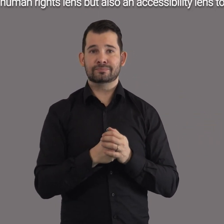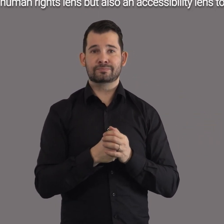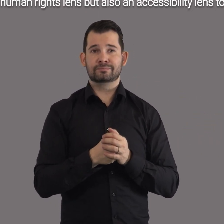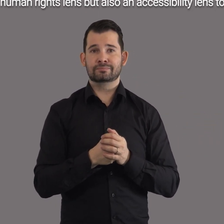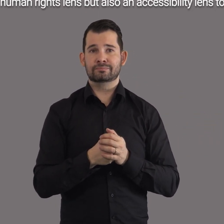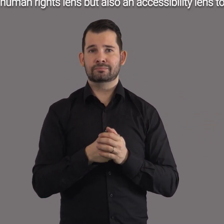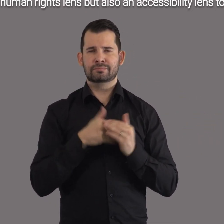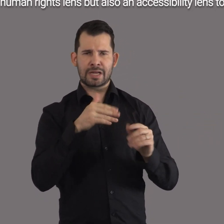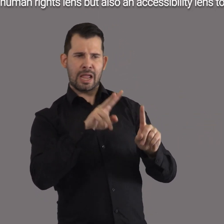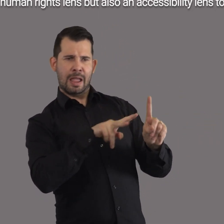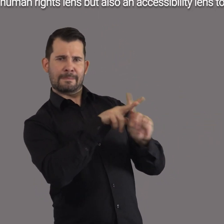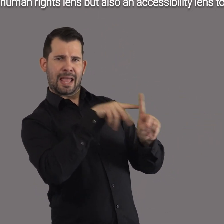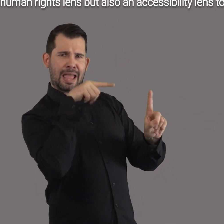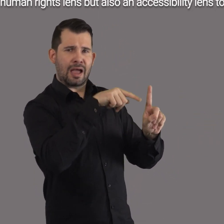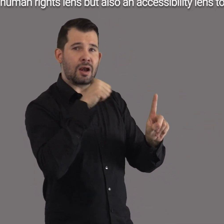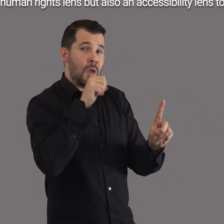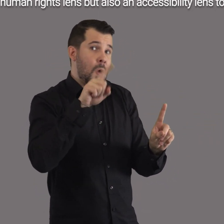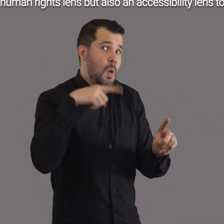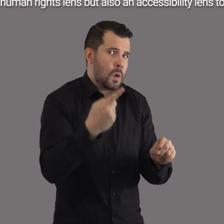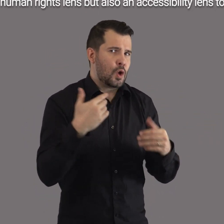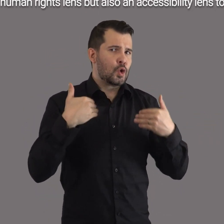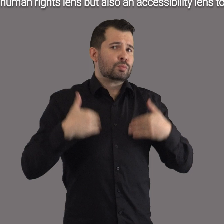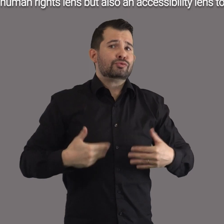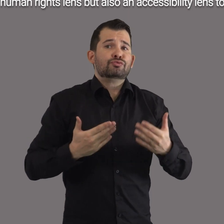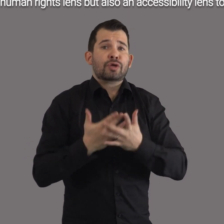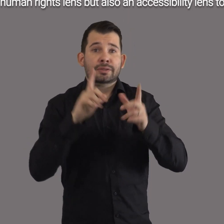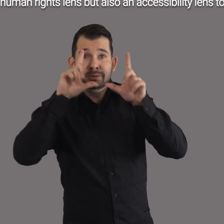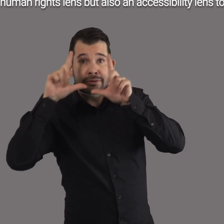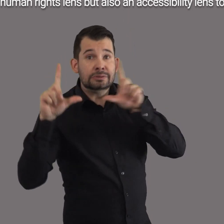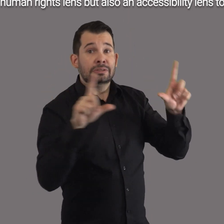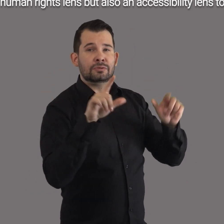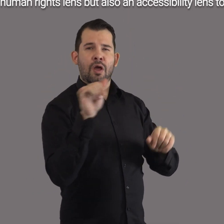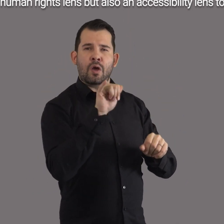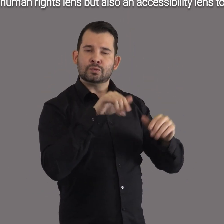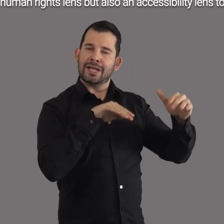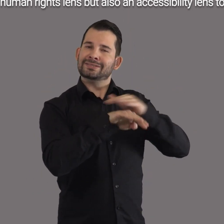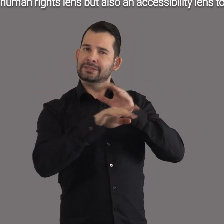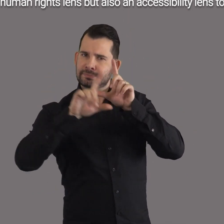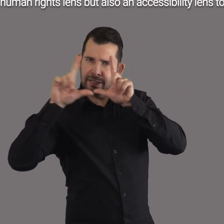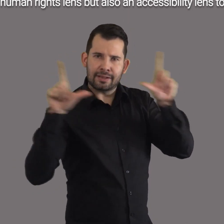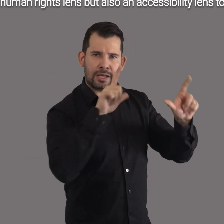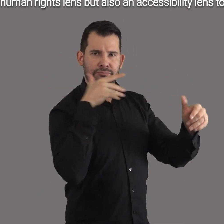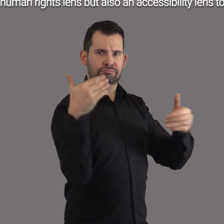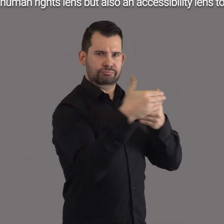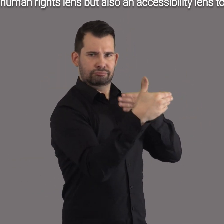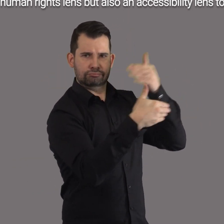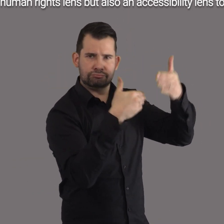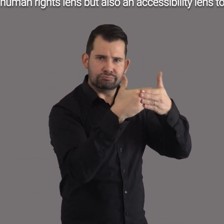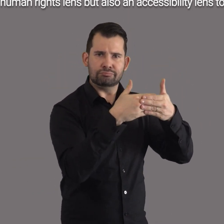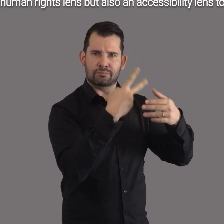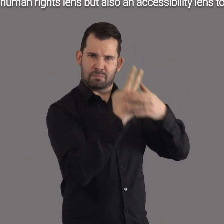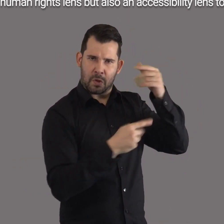applying not only a human rights lens but also an accessibility lens to the development